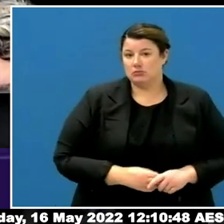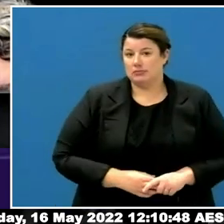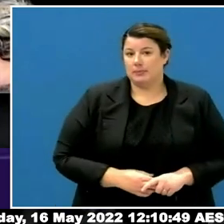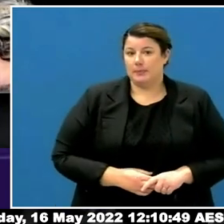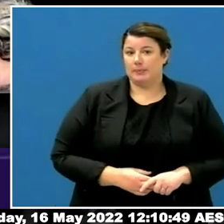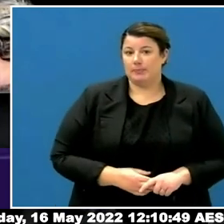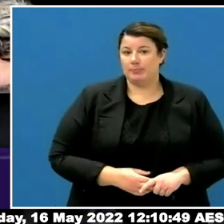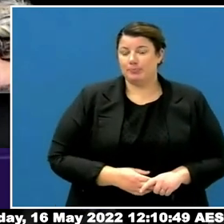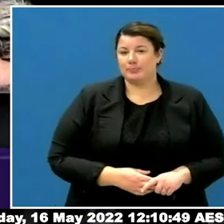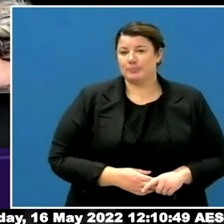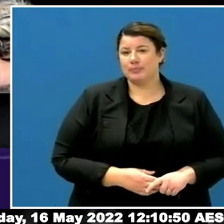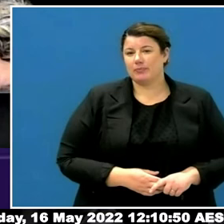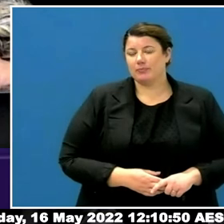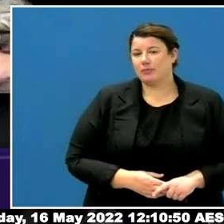If I could ask for a document to be shown.